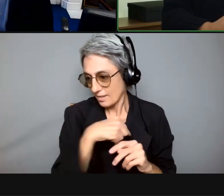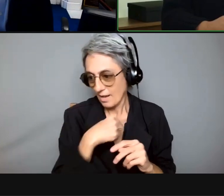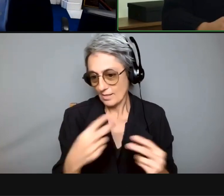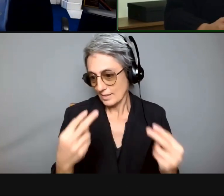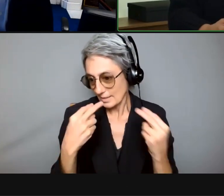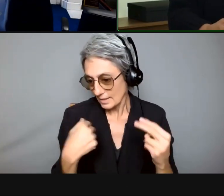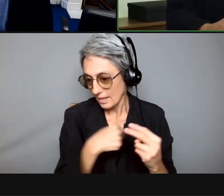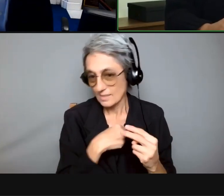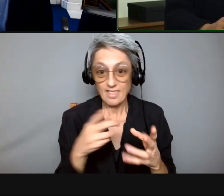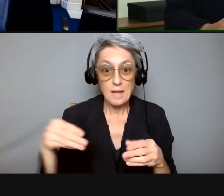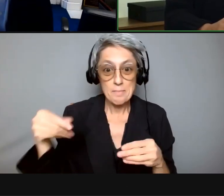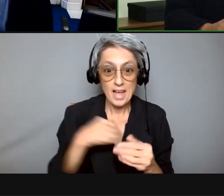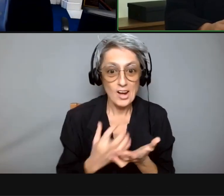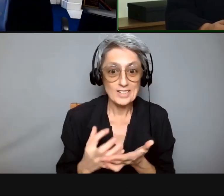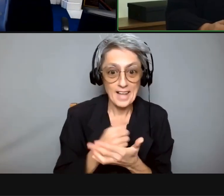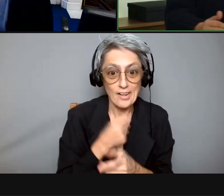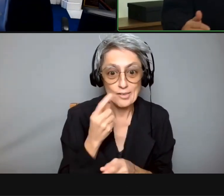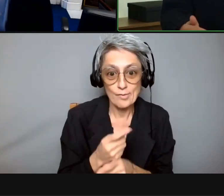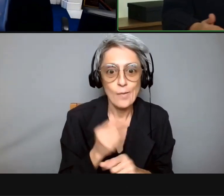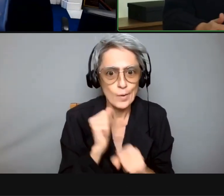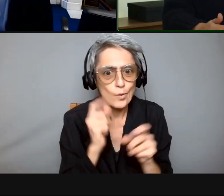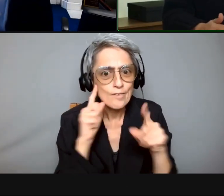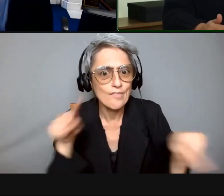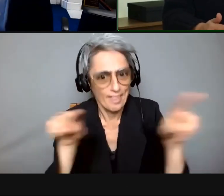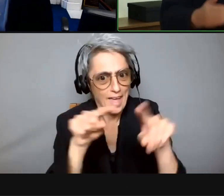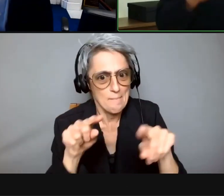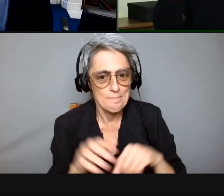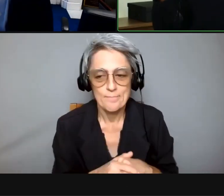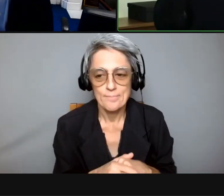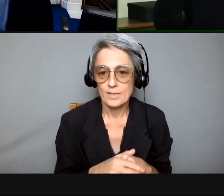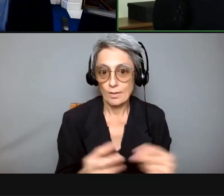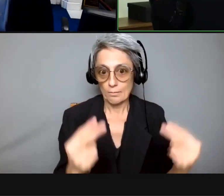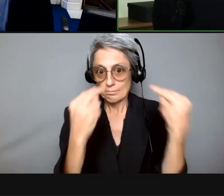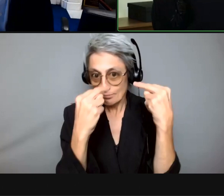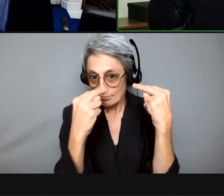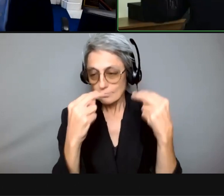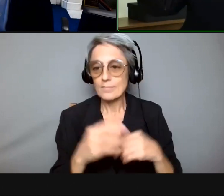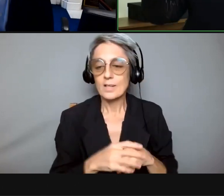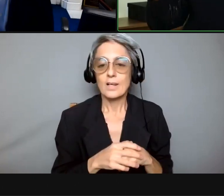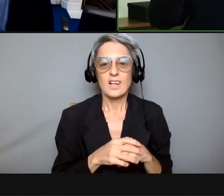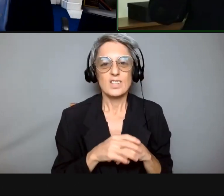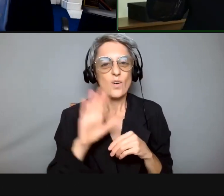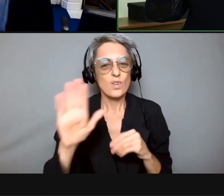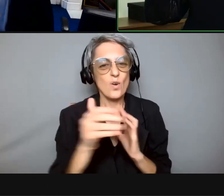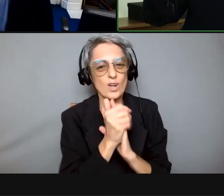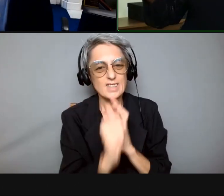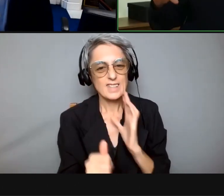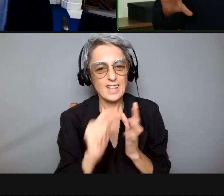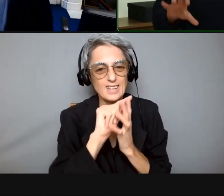And so that set of skills that you have around always thinking about all the different folks